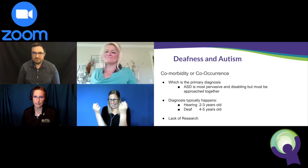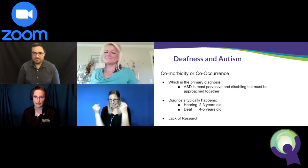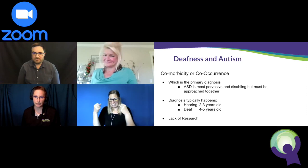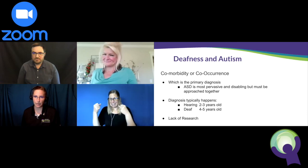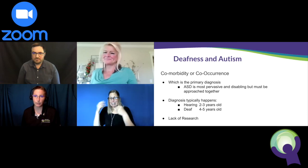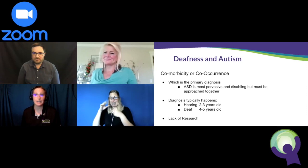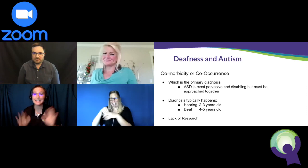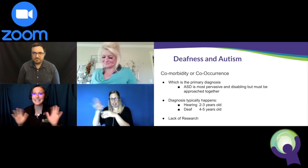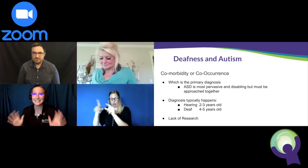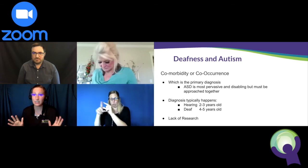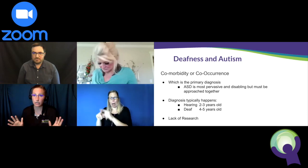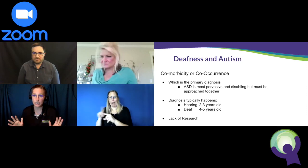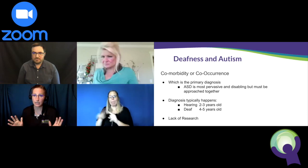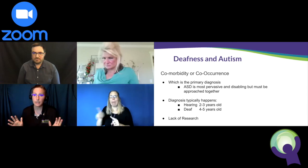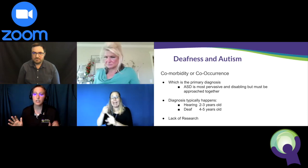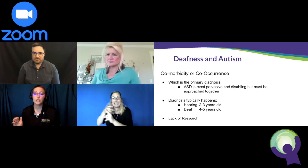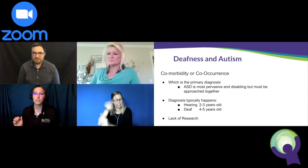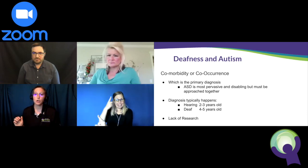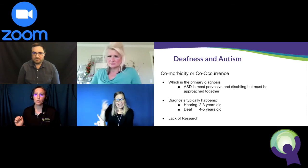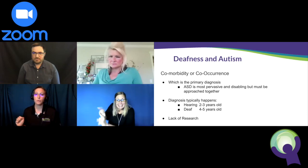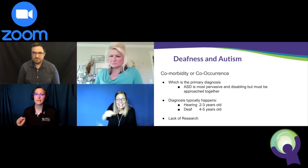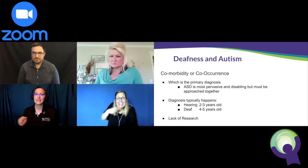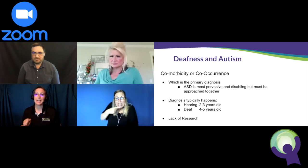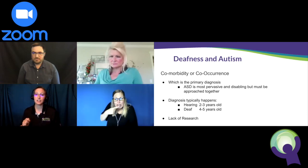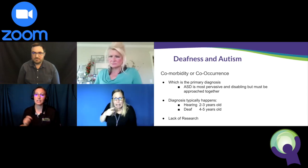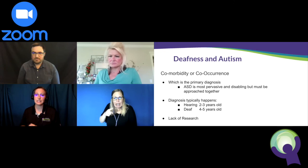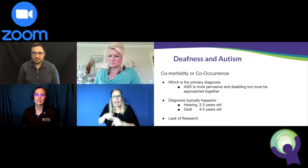his vocabulary and he's hearing. So he actually could sign and